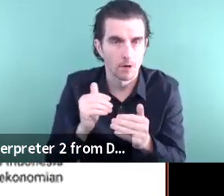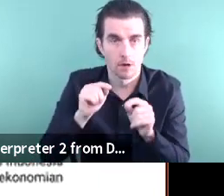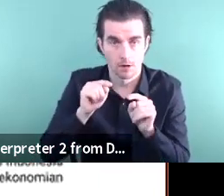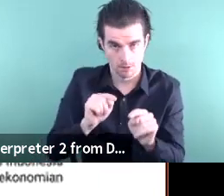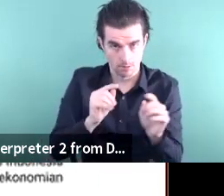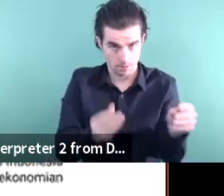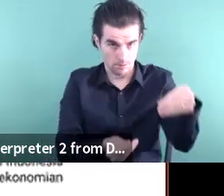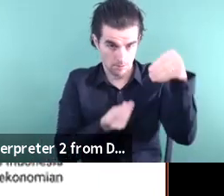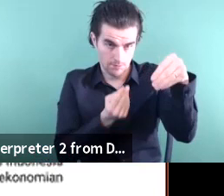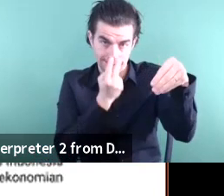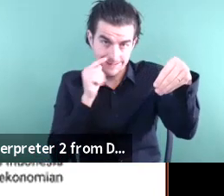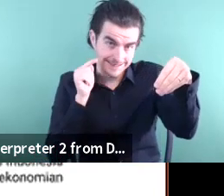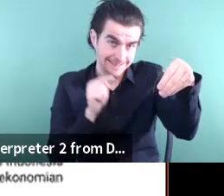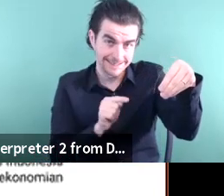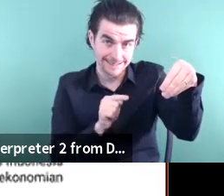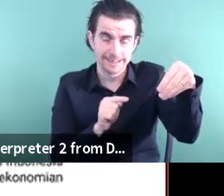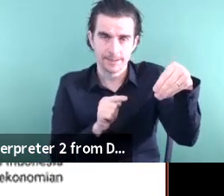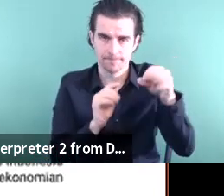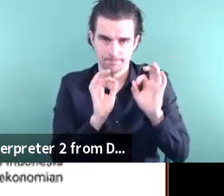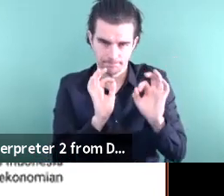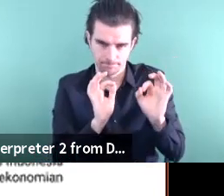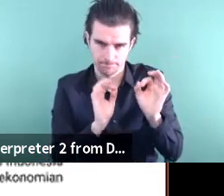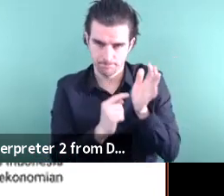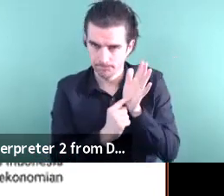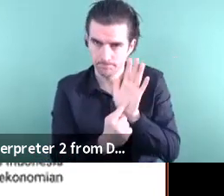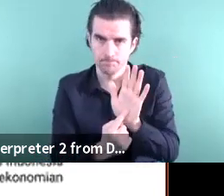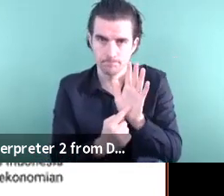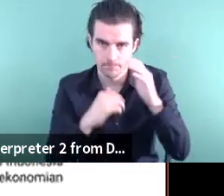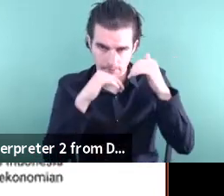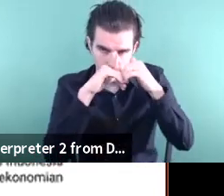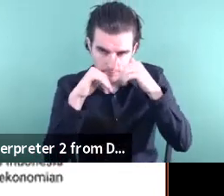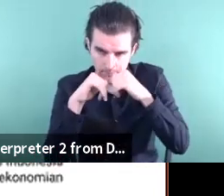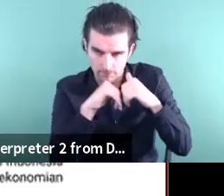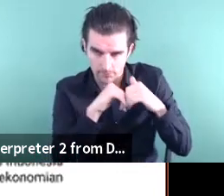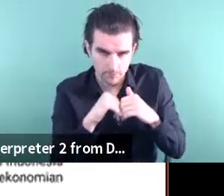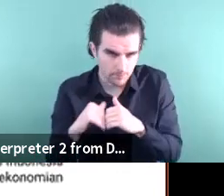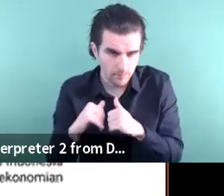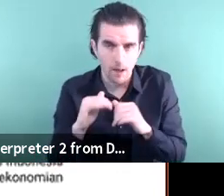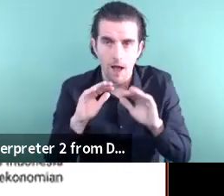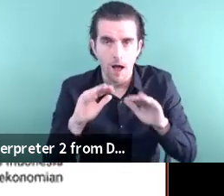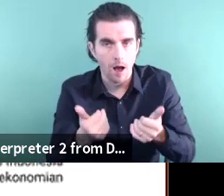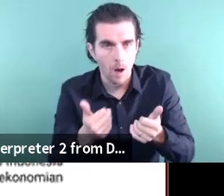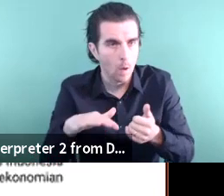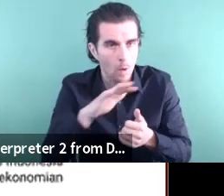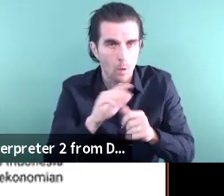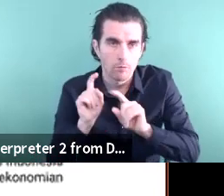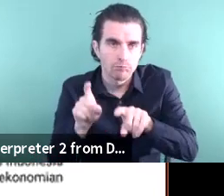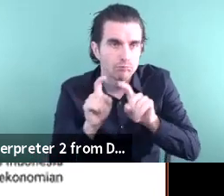usually people ask me about what would be the monetary value of this? One way to do it is to